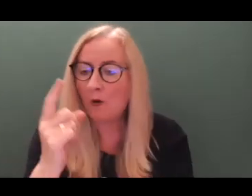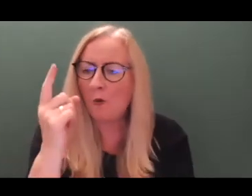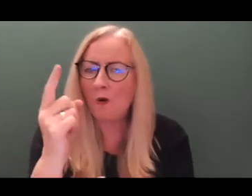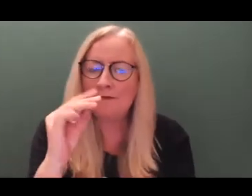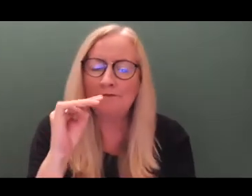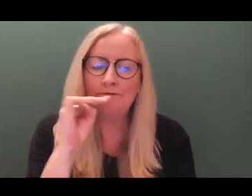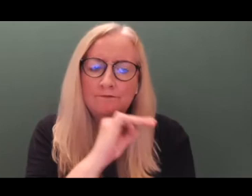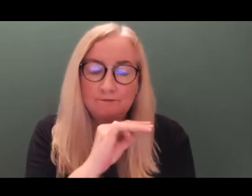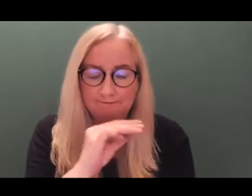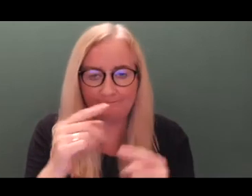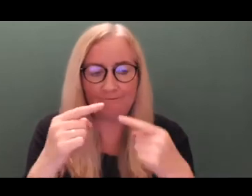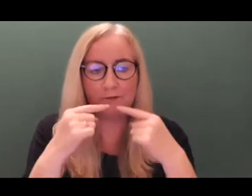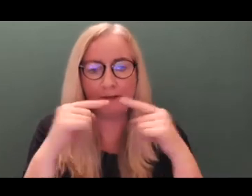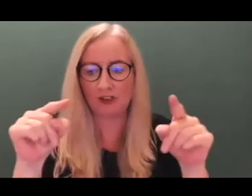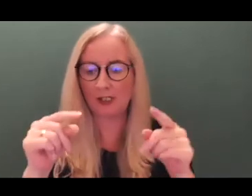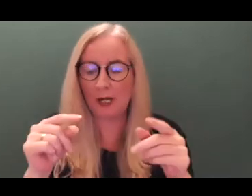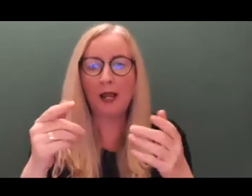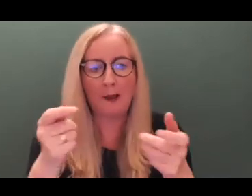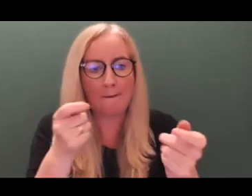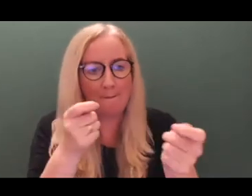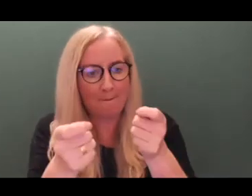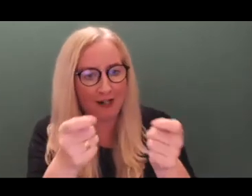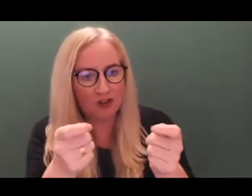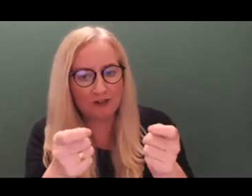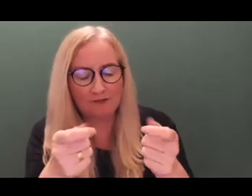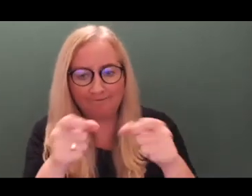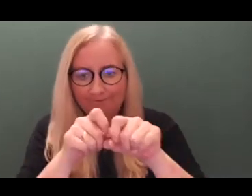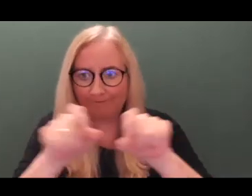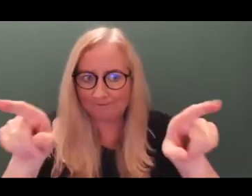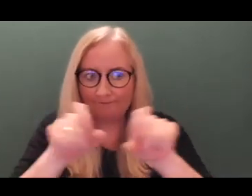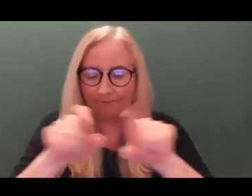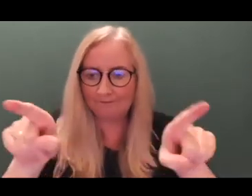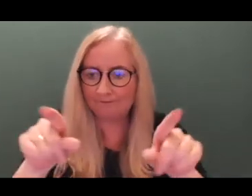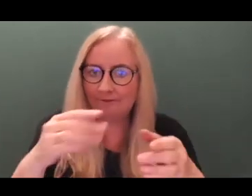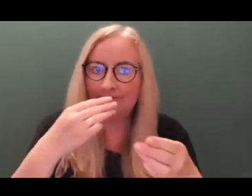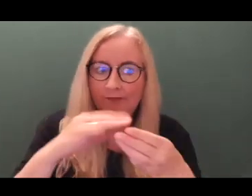message, managing the message and managing those messages quickly, because there is every danger